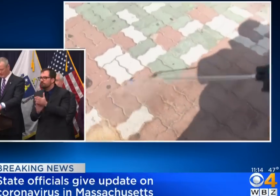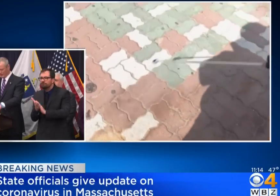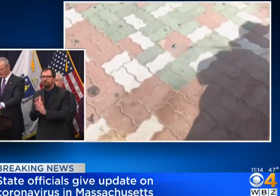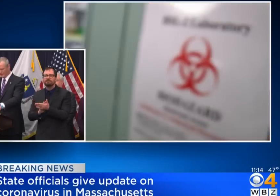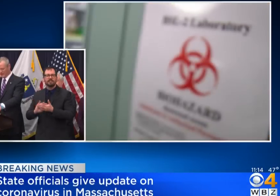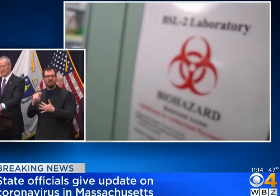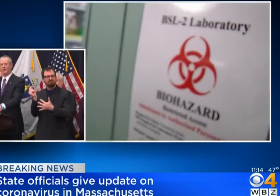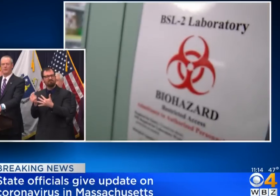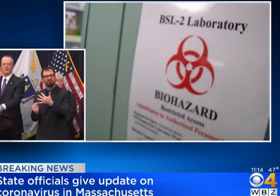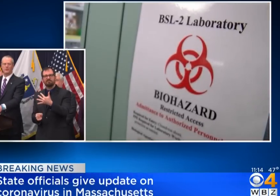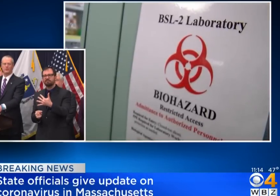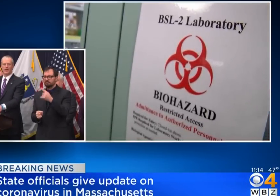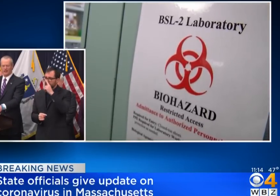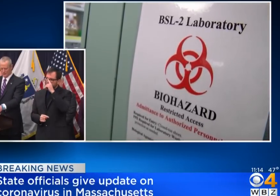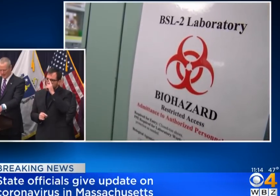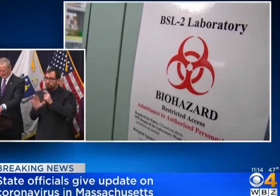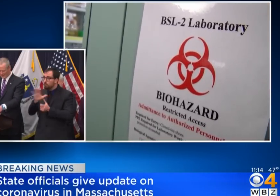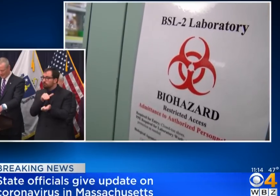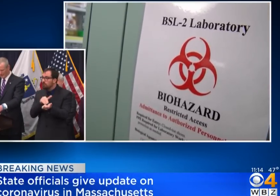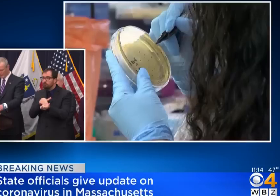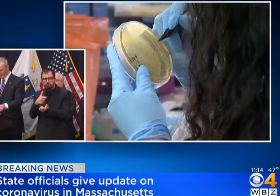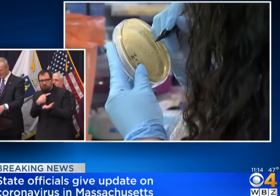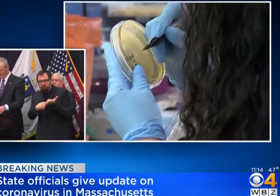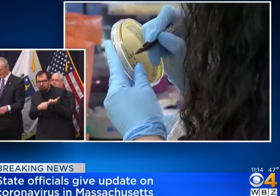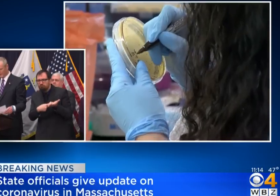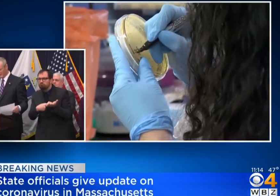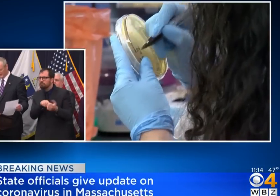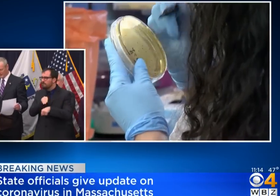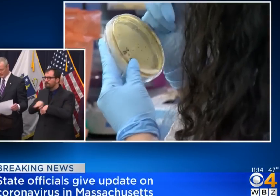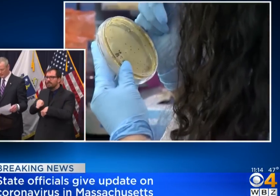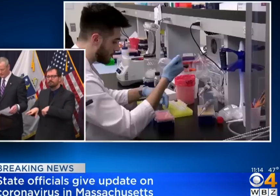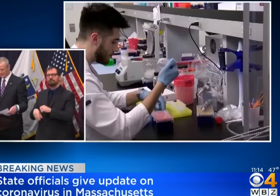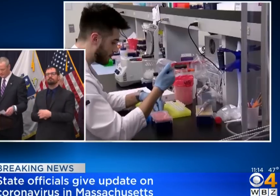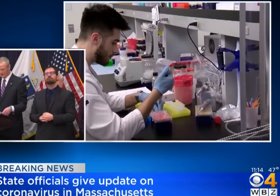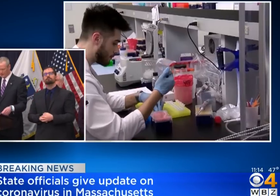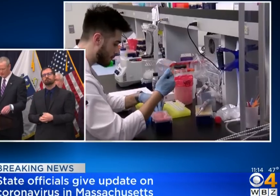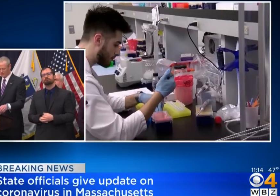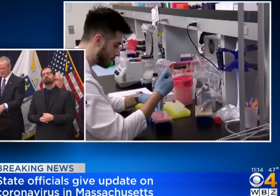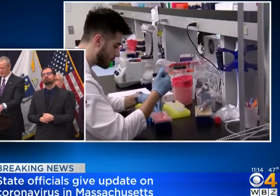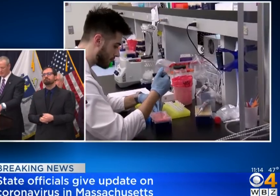COVER YOUR COUGH, AND PAY ATTENTION TO THE MEDICAL GUIDANCE. THAT IS HOW WE PUSH BACK ON THIS